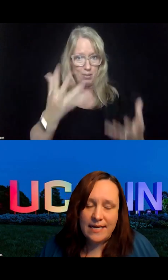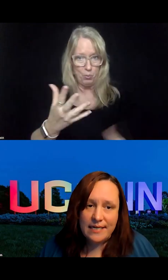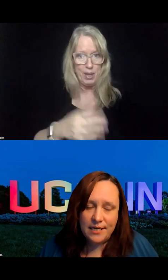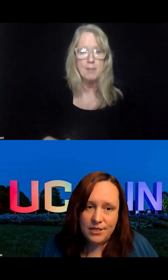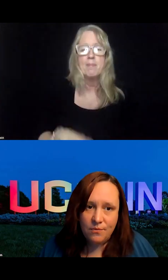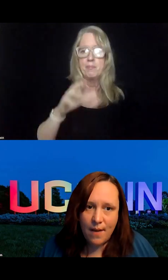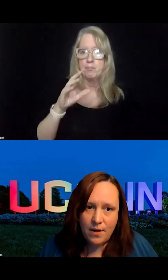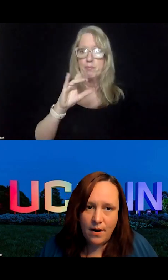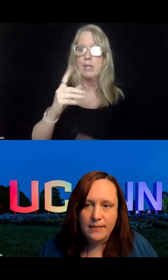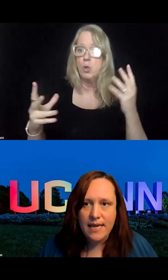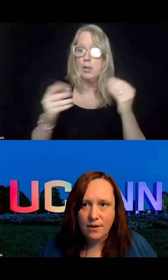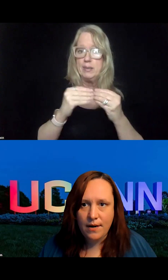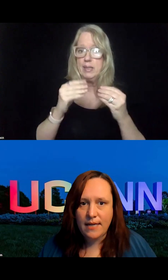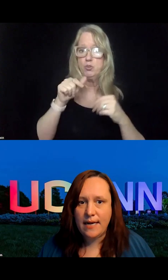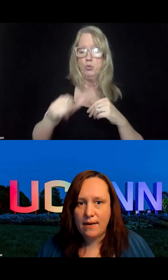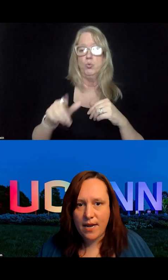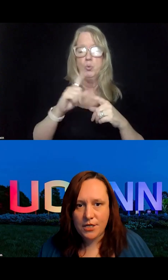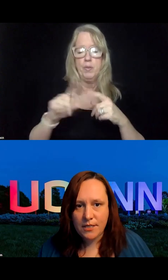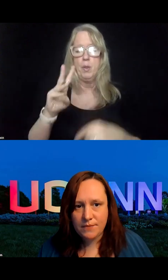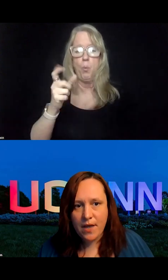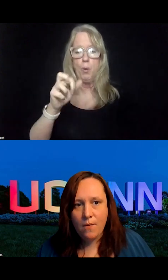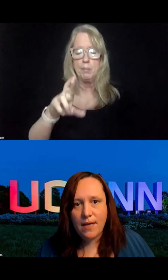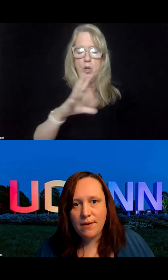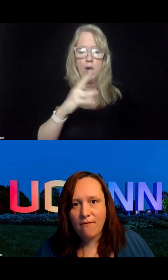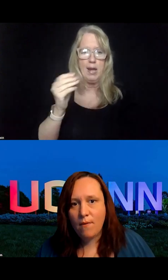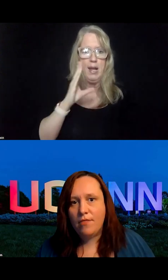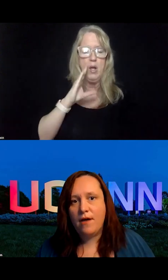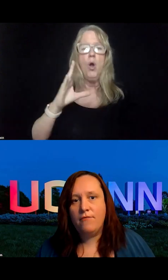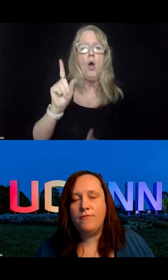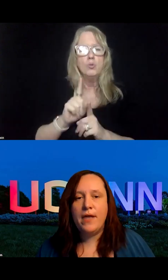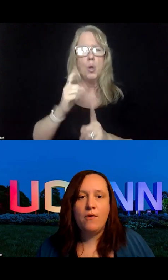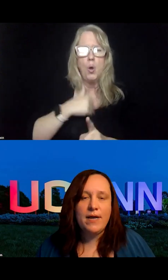IN ADDITION TO WEBINARS AND E-LEARNING, WE HAVE A WEALTH OF